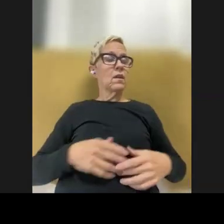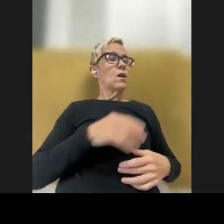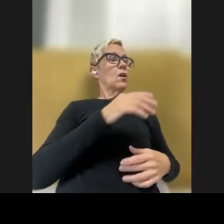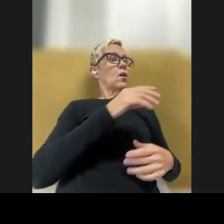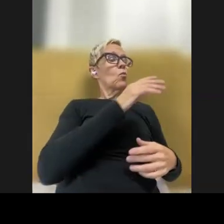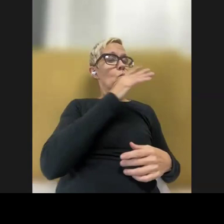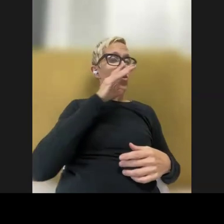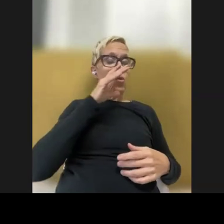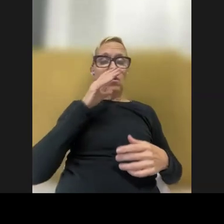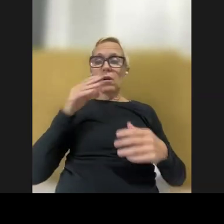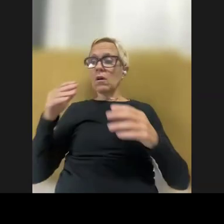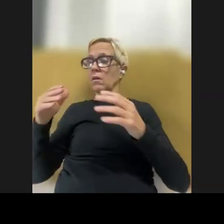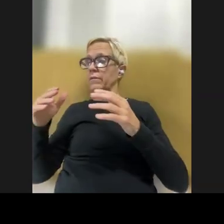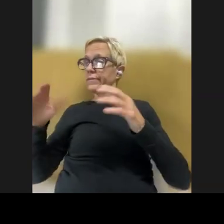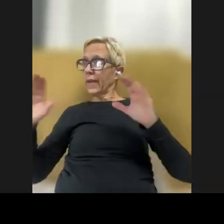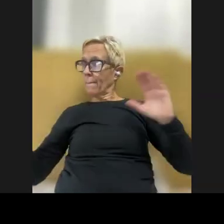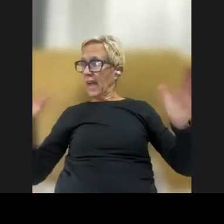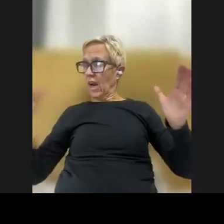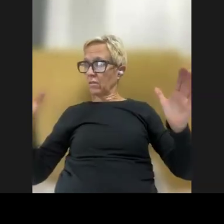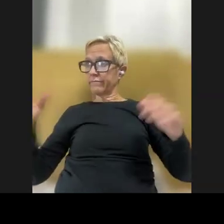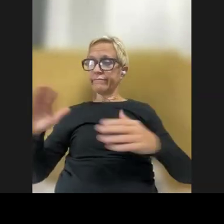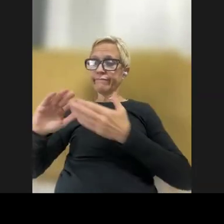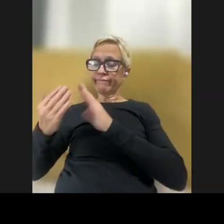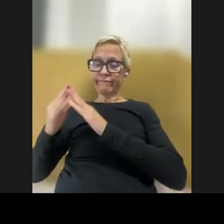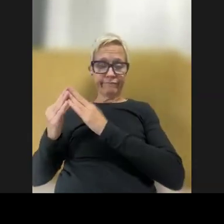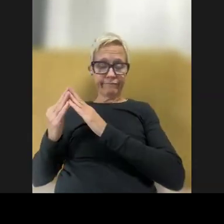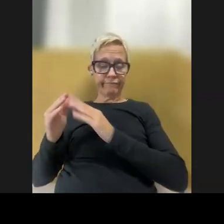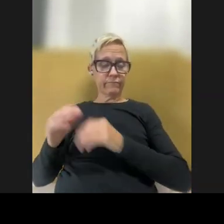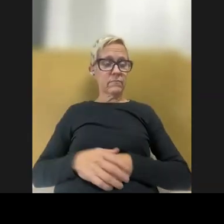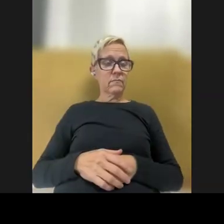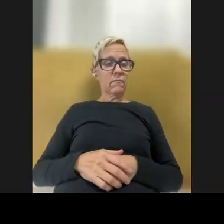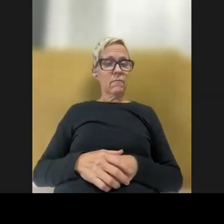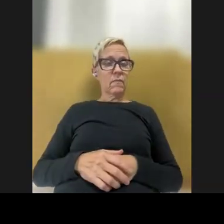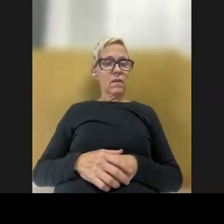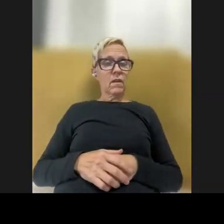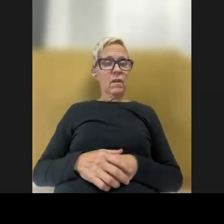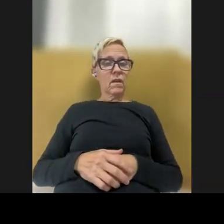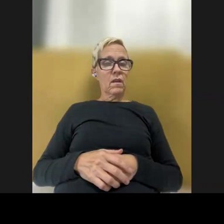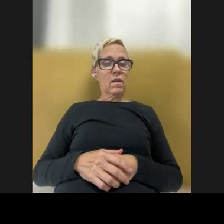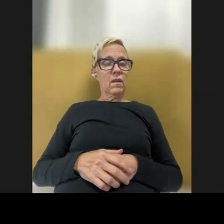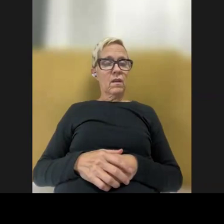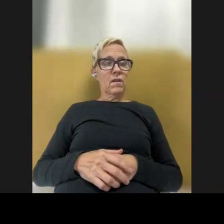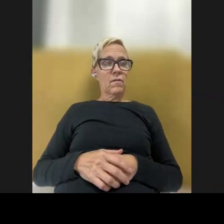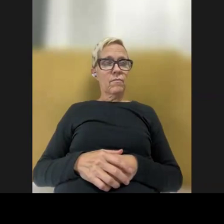And so they thought maybe they had a discrimination rural versus urban. It was because SKIL was located in a rural community. You know.